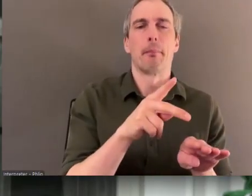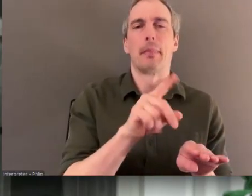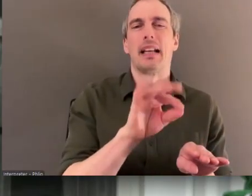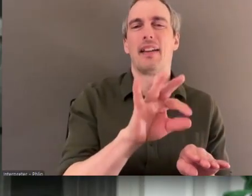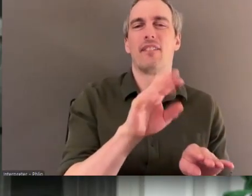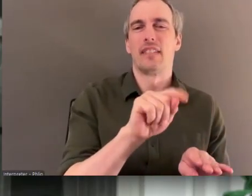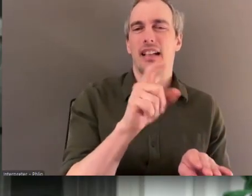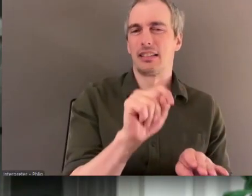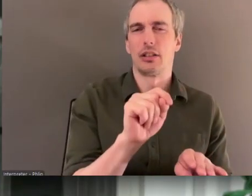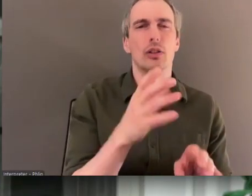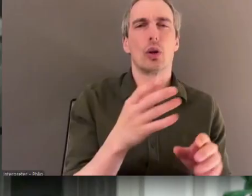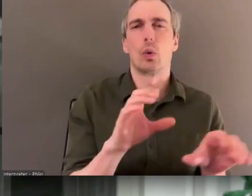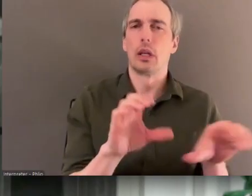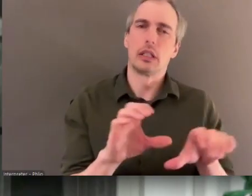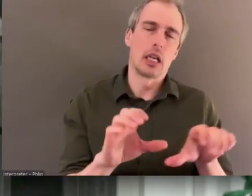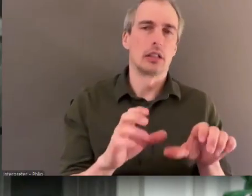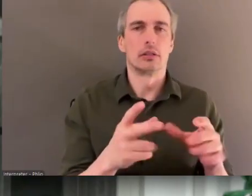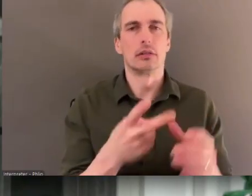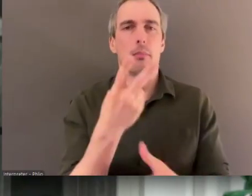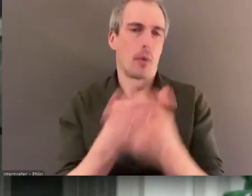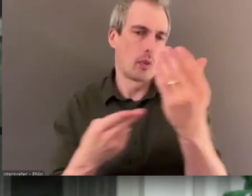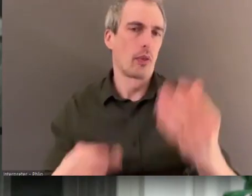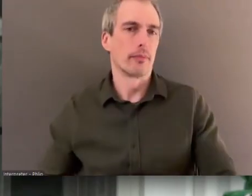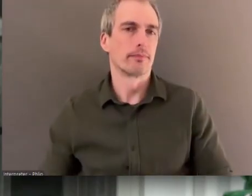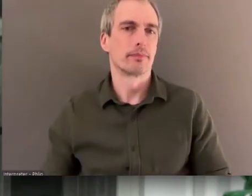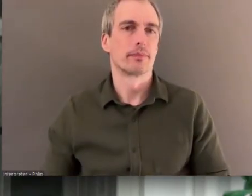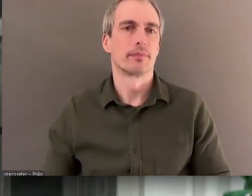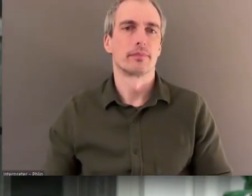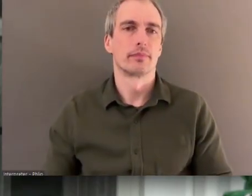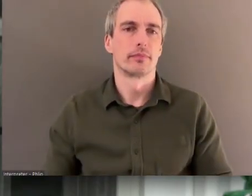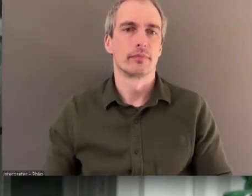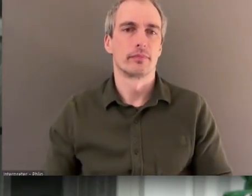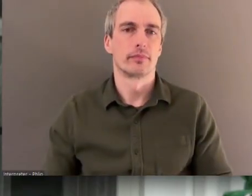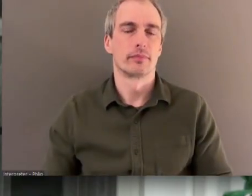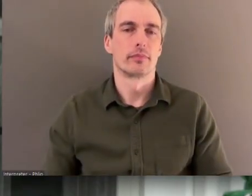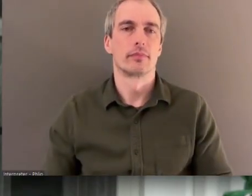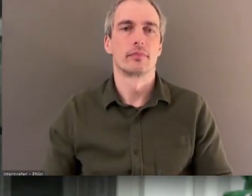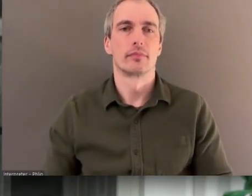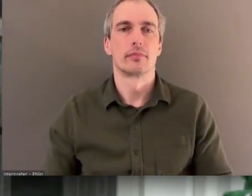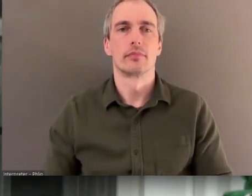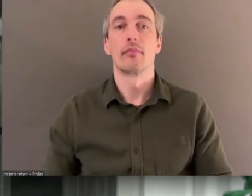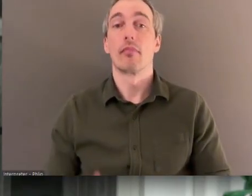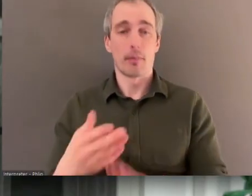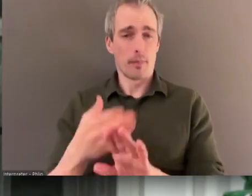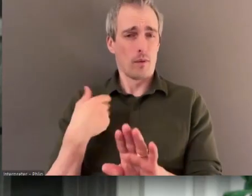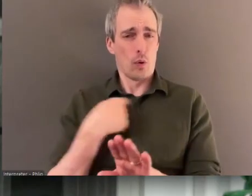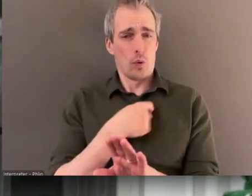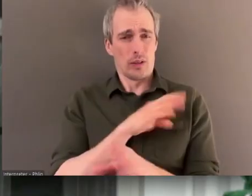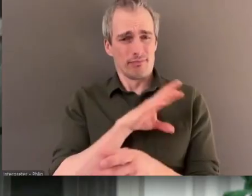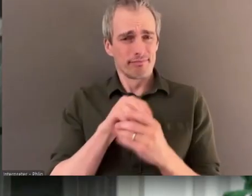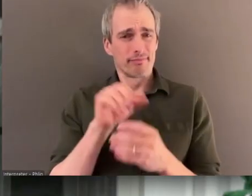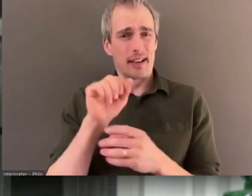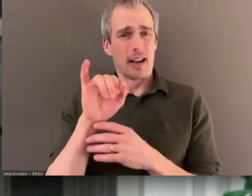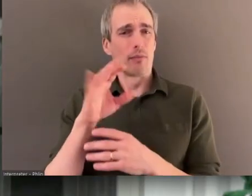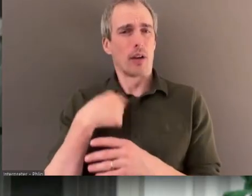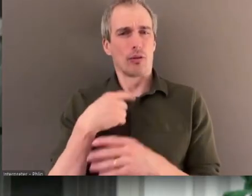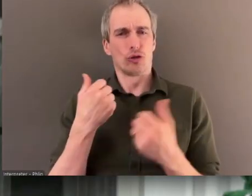So even before we had AI involved, I was trying to do the docling step and building a tool that did the docling step.